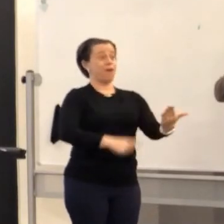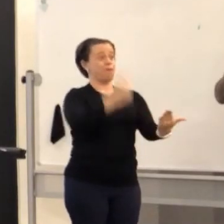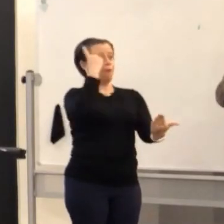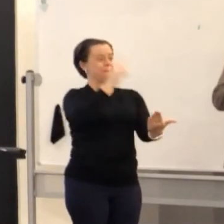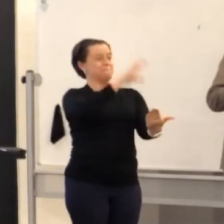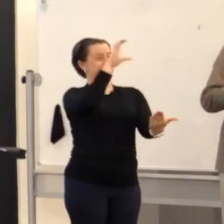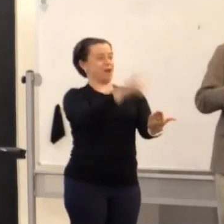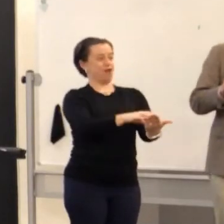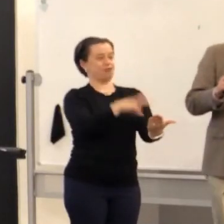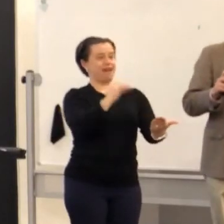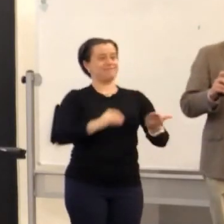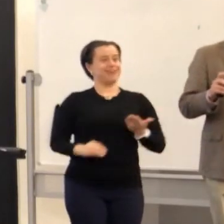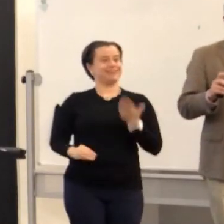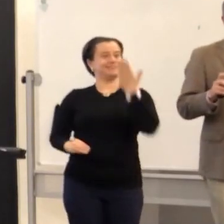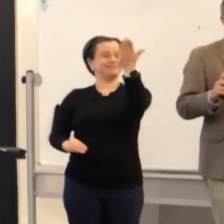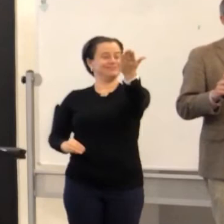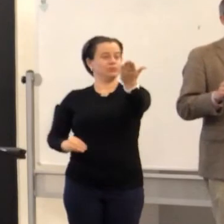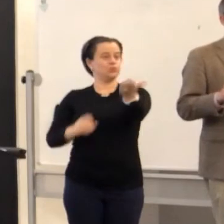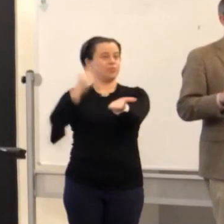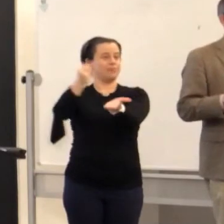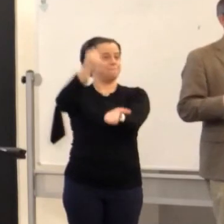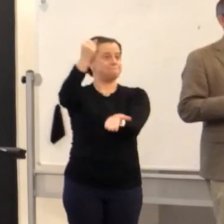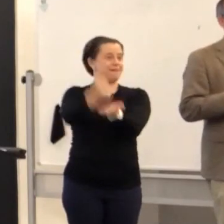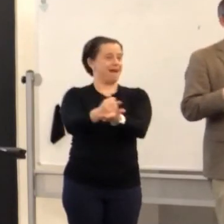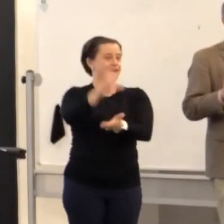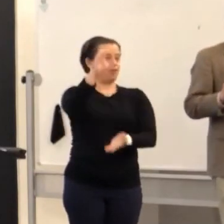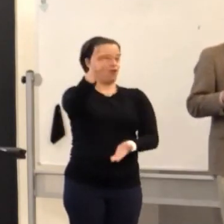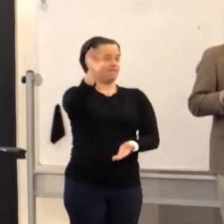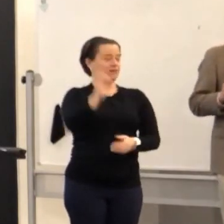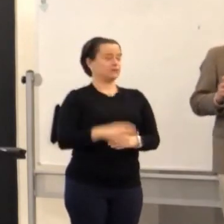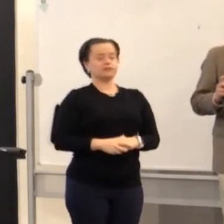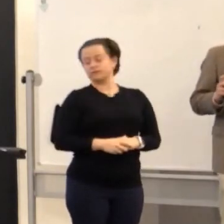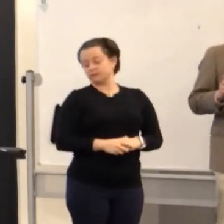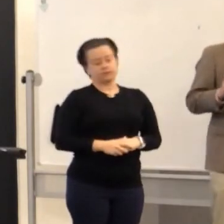and submit it to the patent office. That's almost never true.